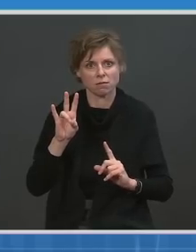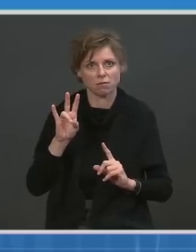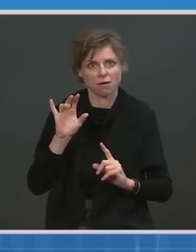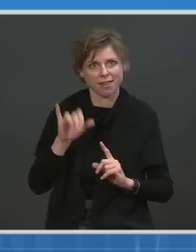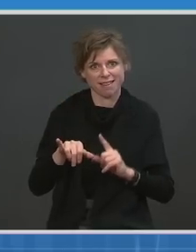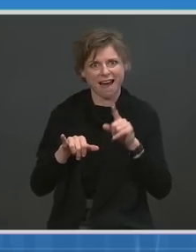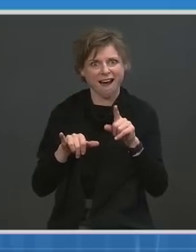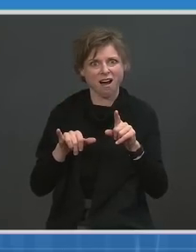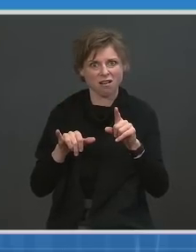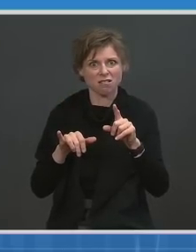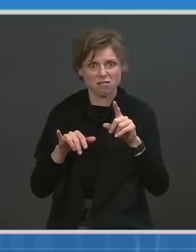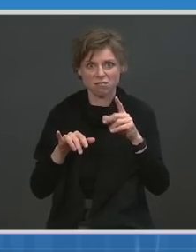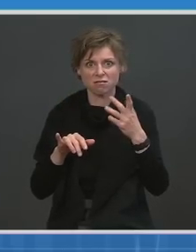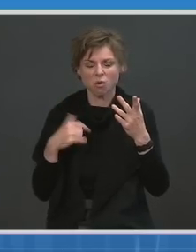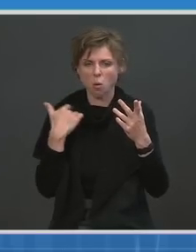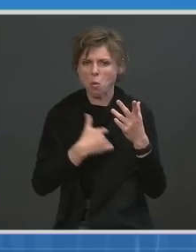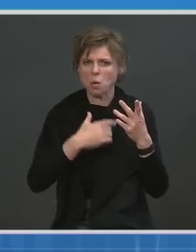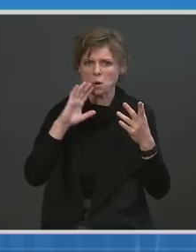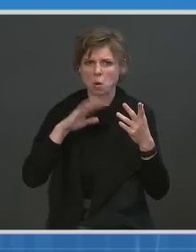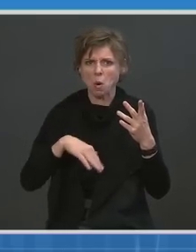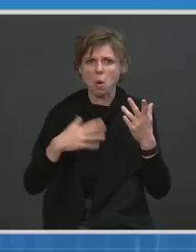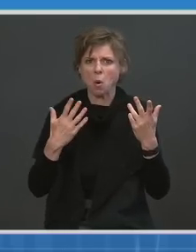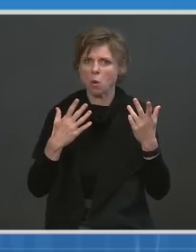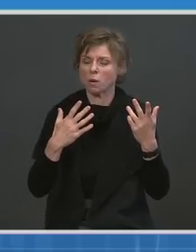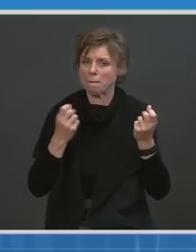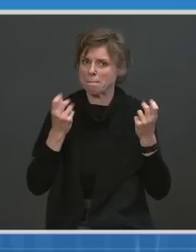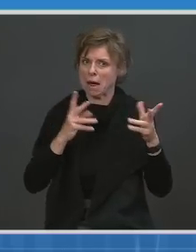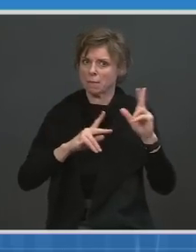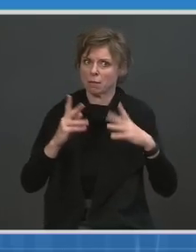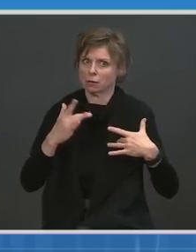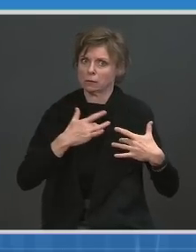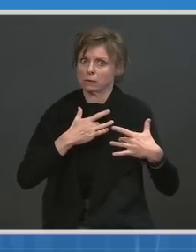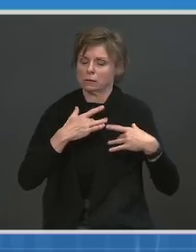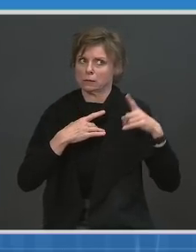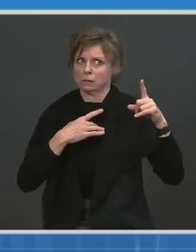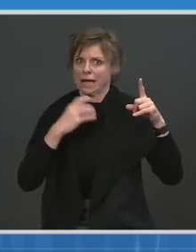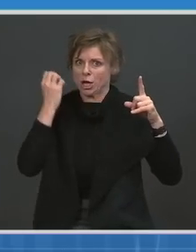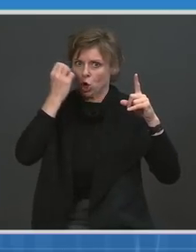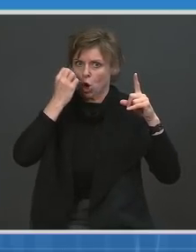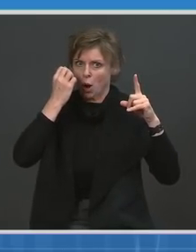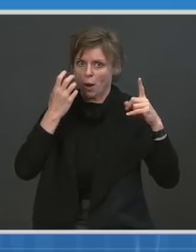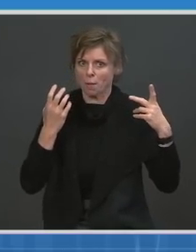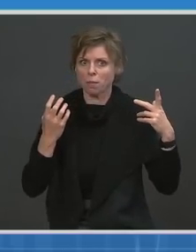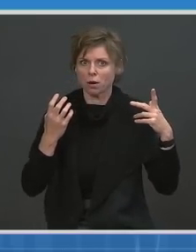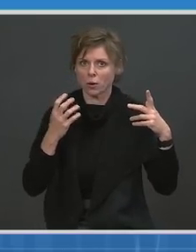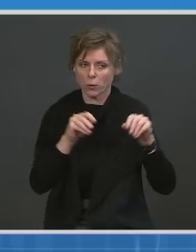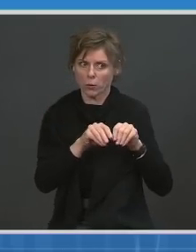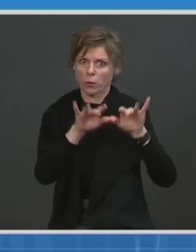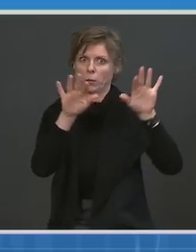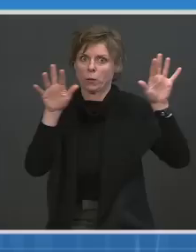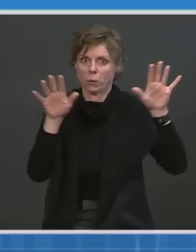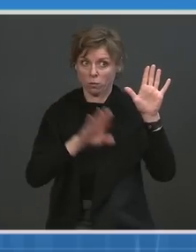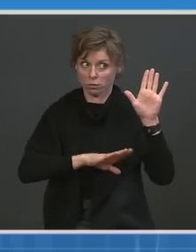is causing a significant degree of concern in Europe where the flare and the surge that they are seeing